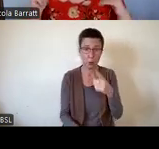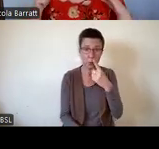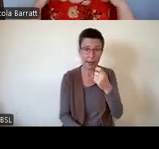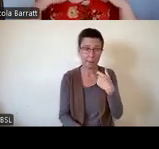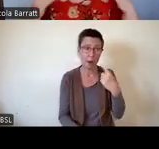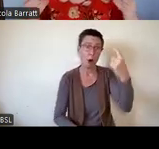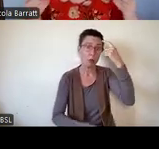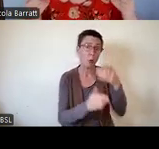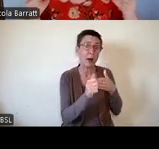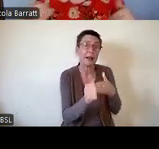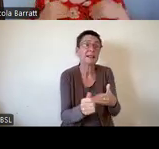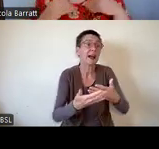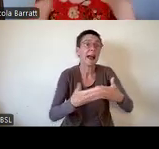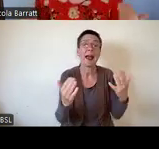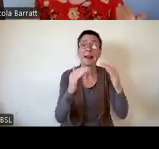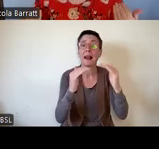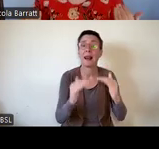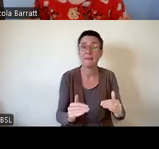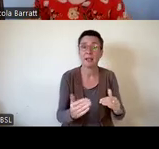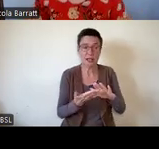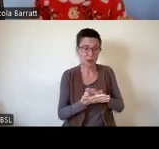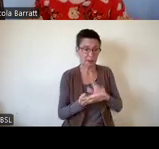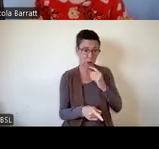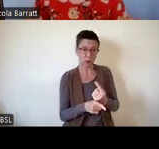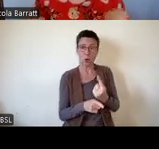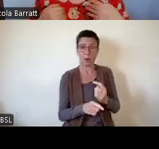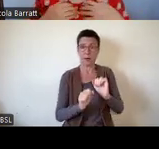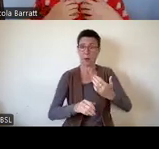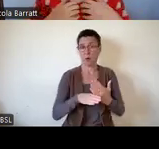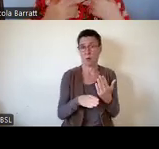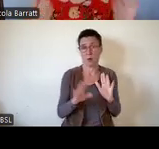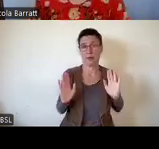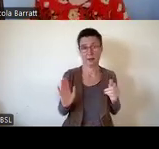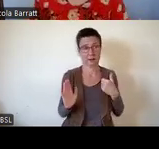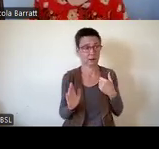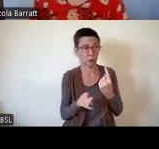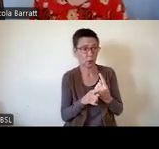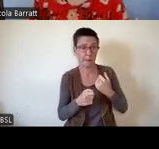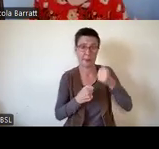It just basically means that you're talking about the work you're doing. You're talking about your experiences.